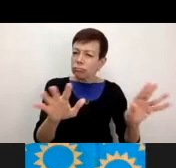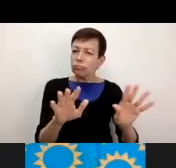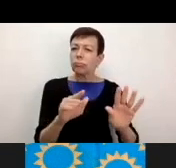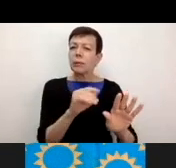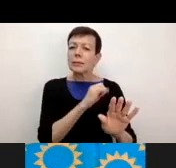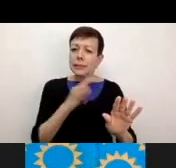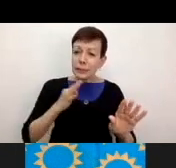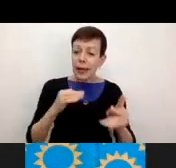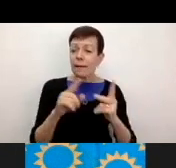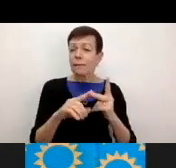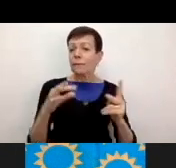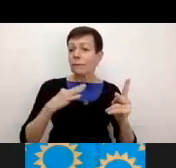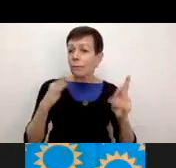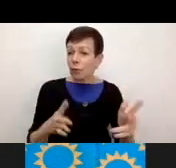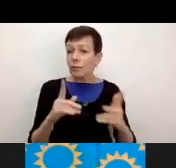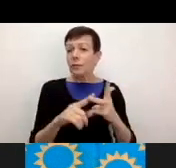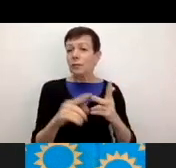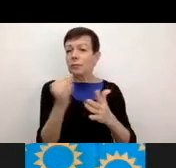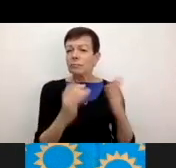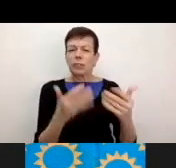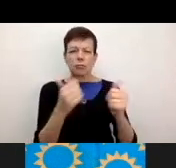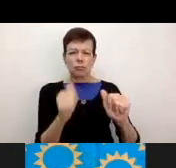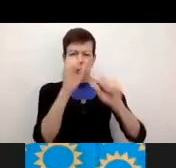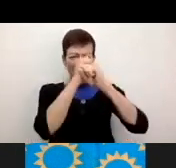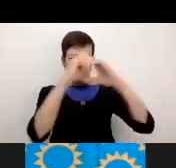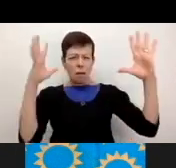get a good understanding of who's participating in the sector.